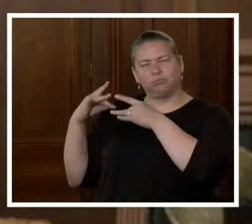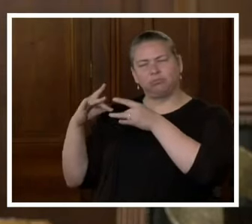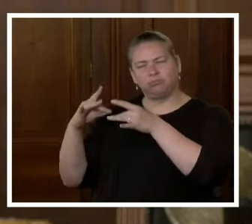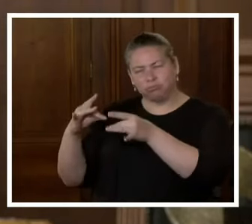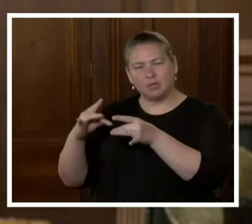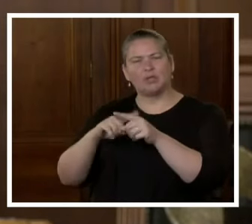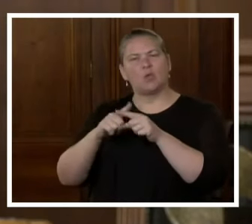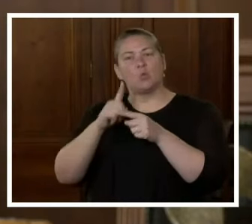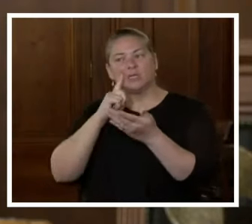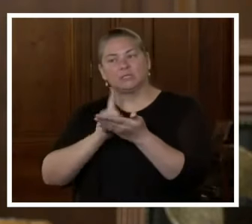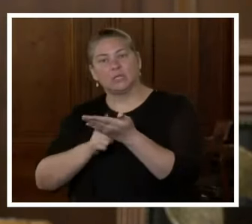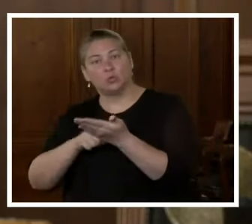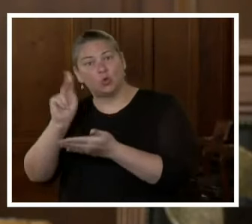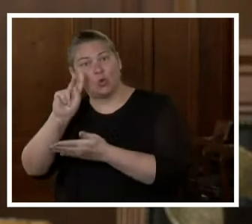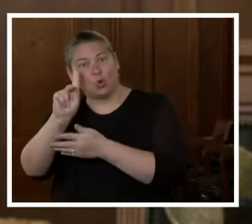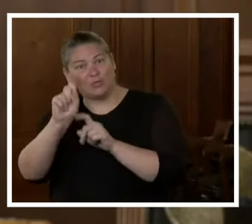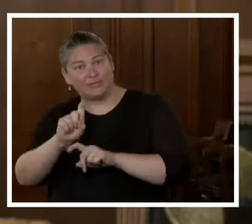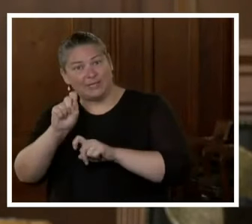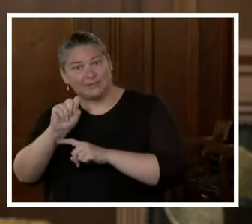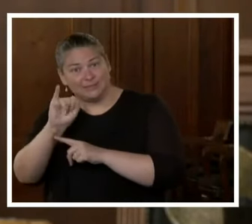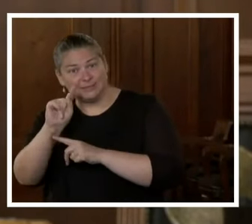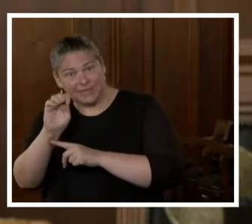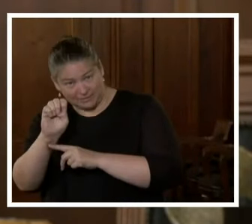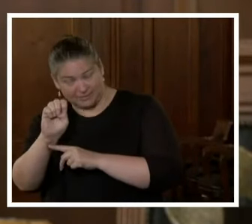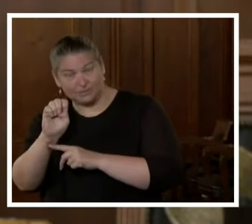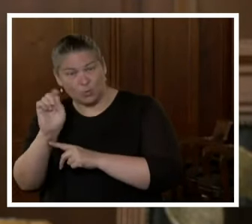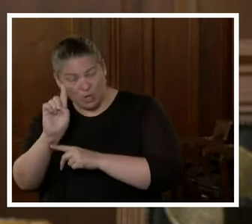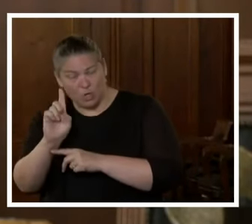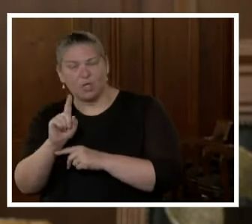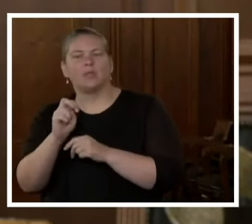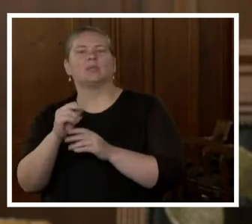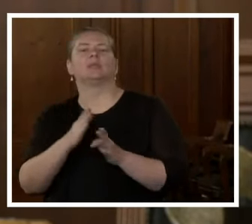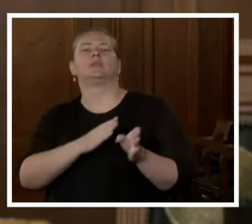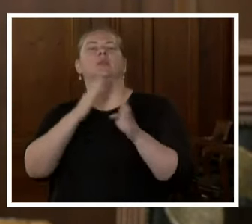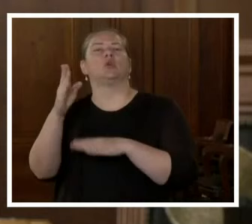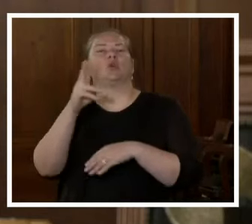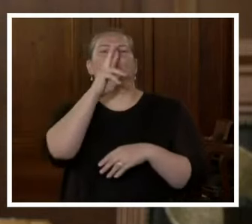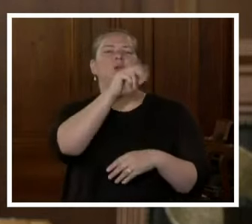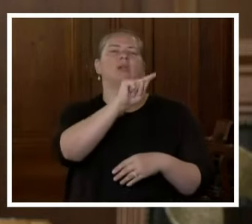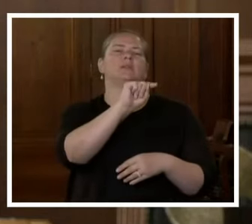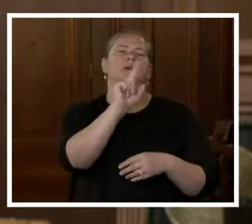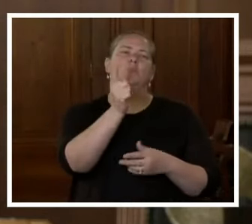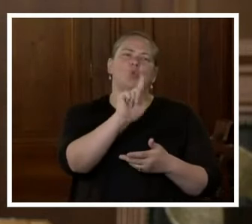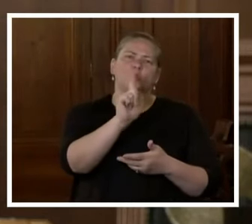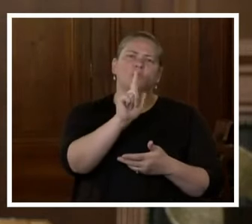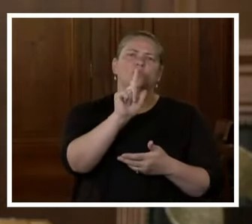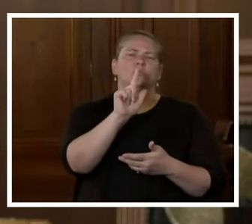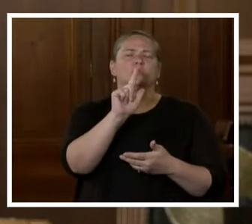CAPABLE. WE ARE CAPABLE OF MAJOR POSITIVE CEMETERY CHANGE BECAUSE WHAT